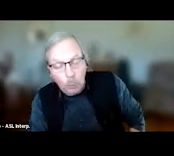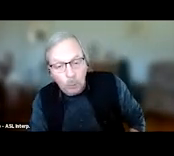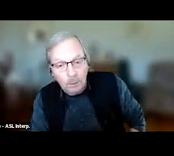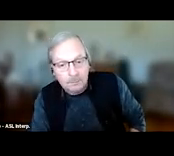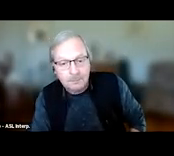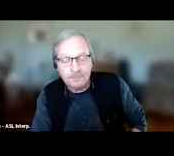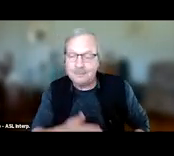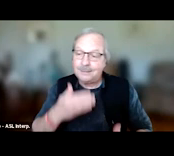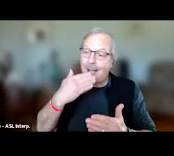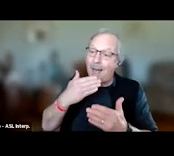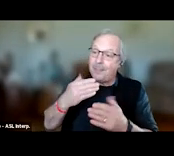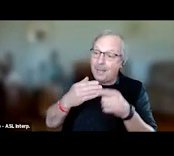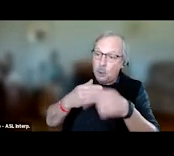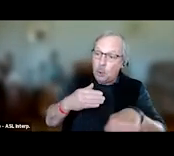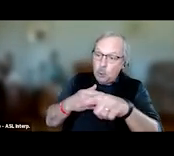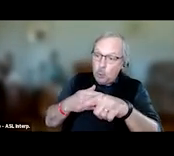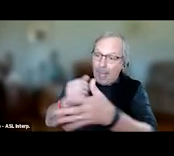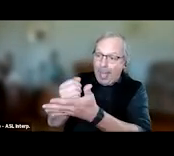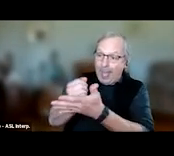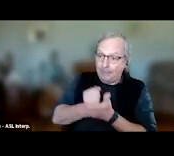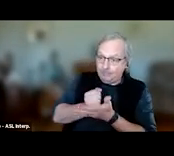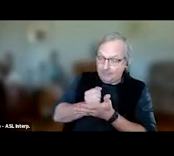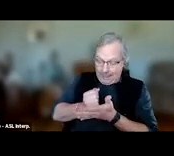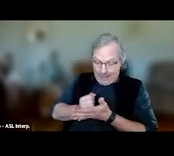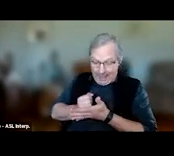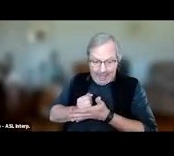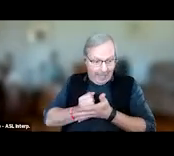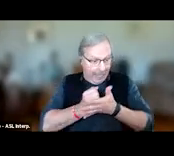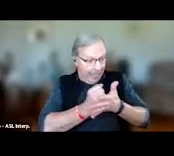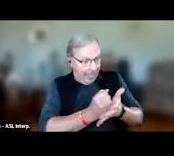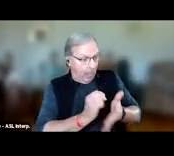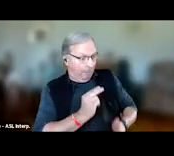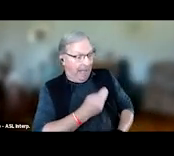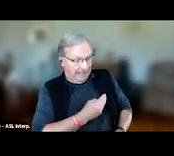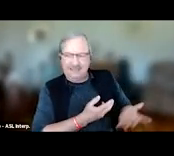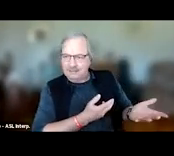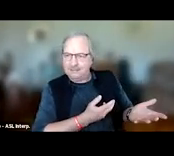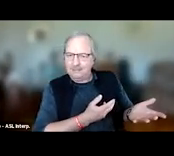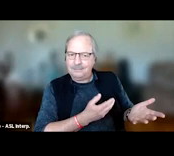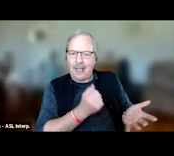for helping us be able to help you, help us to help the folks out the community